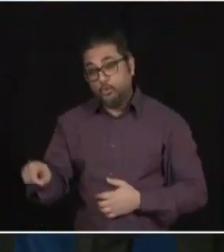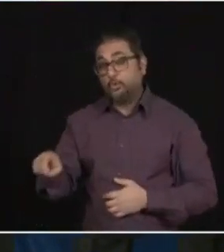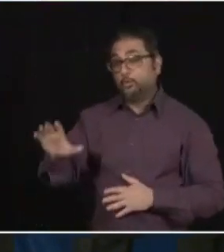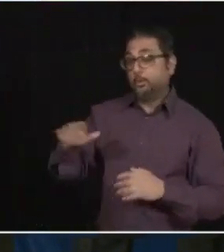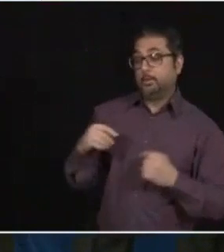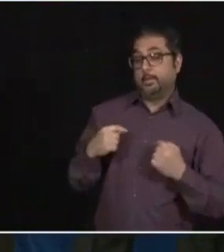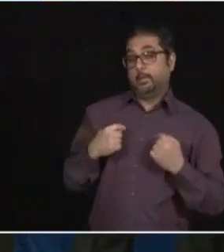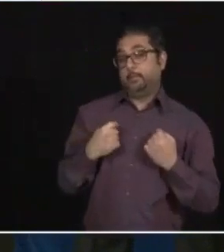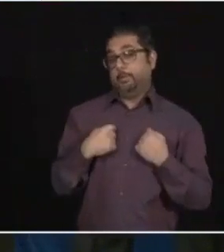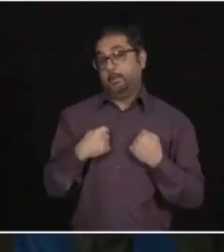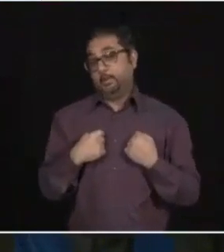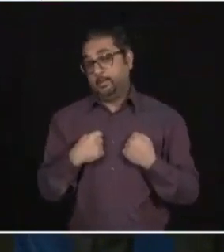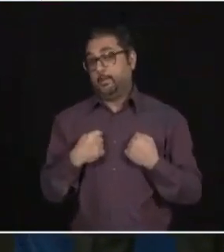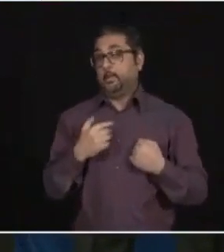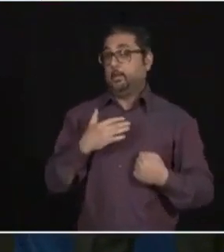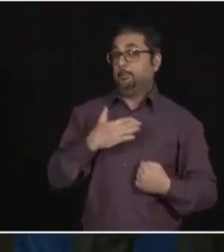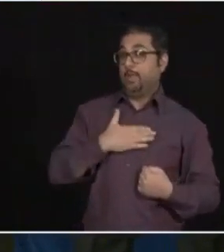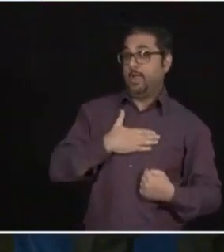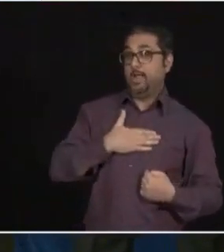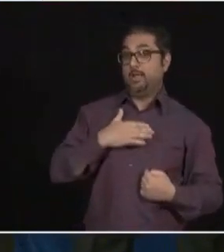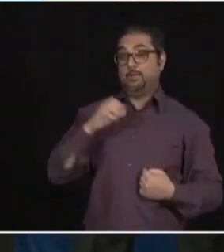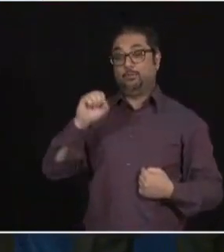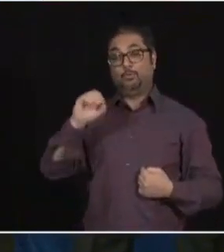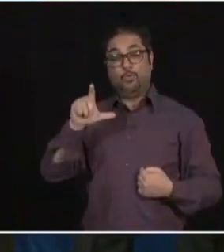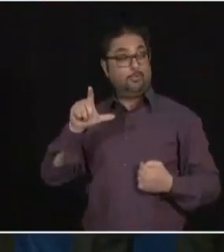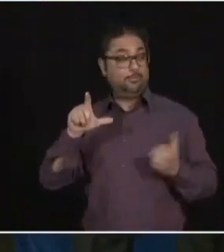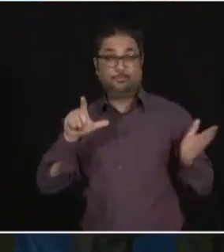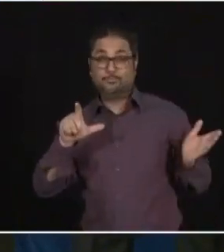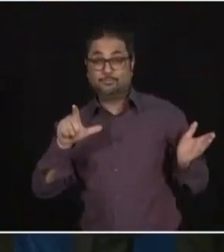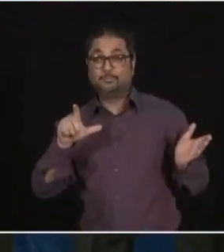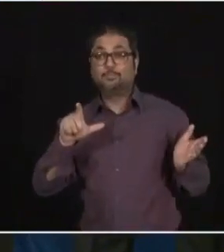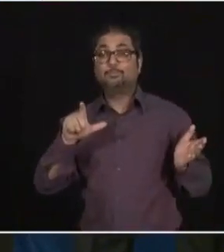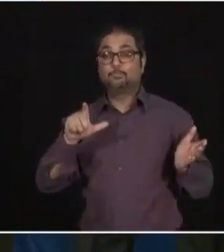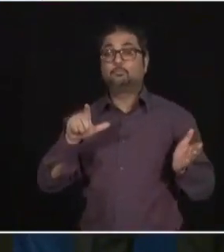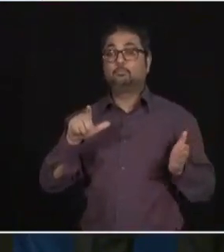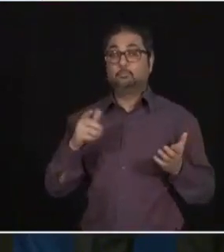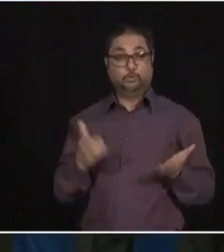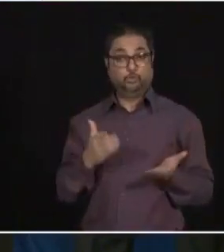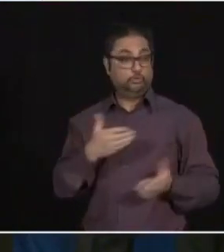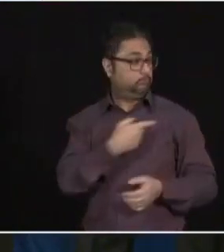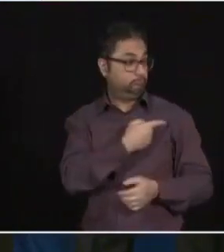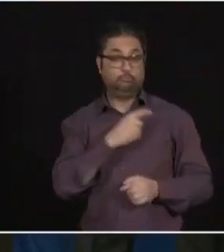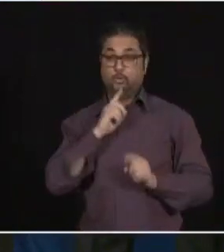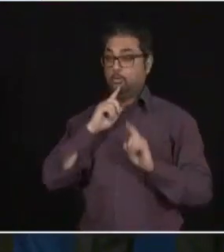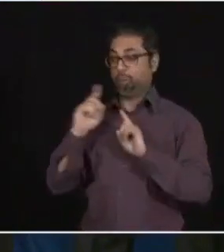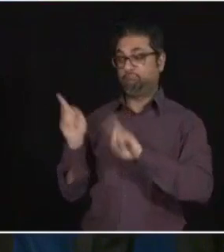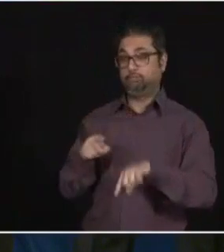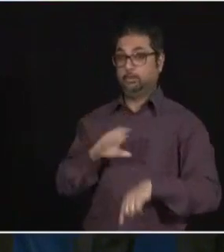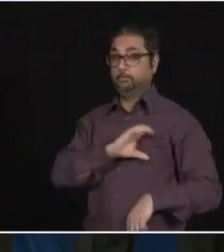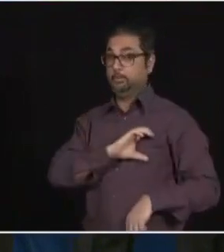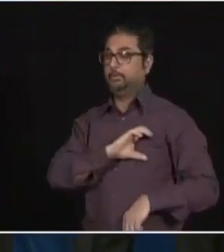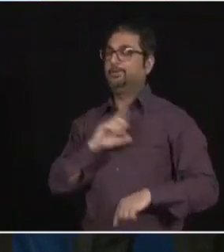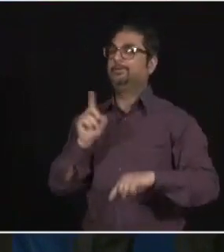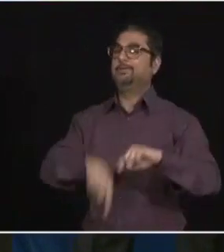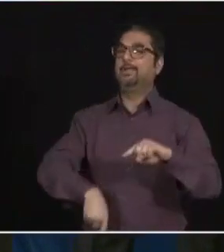I have my Solicitor General behind me. We can't direct the police. I have confidence in the police. They know what